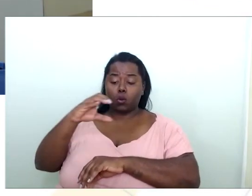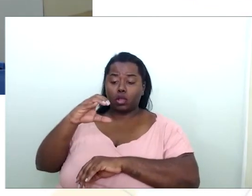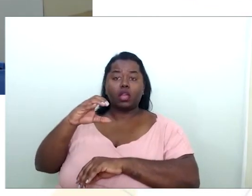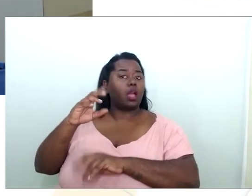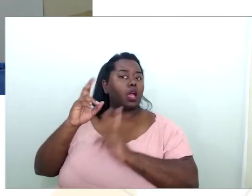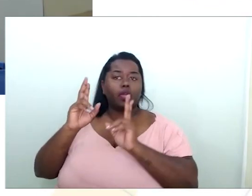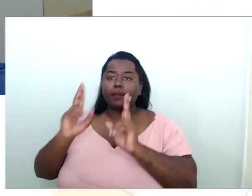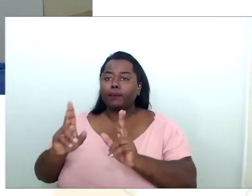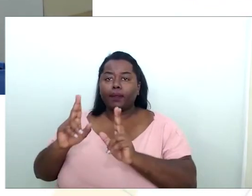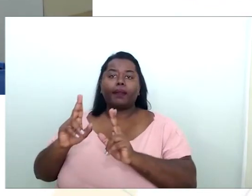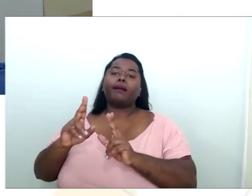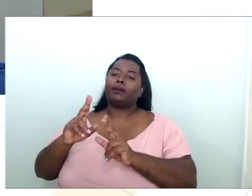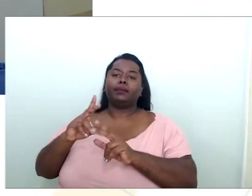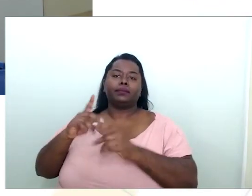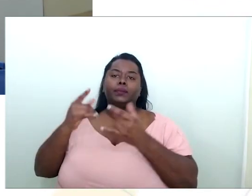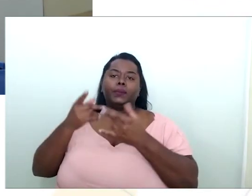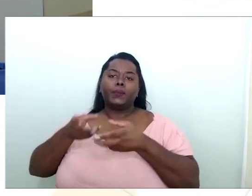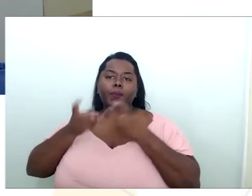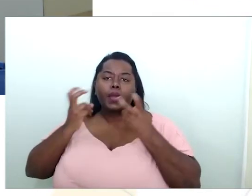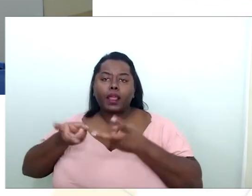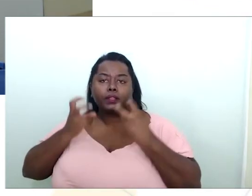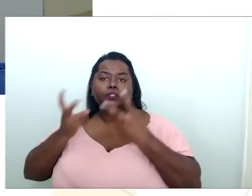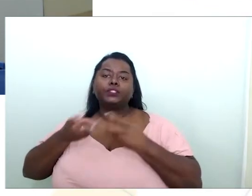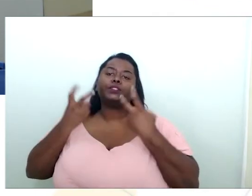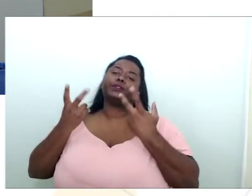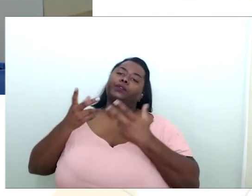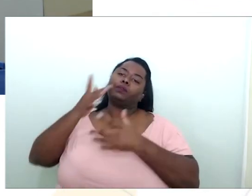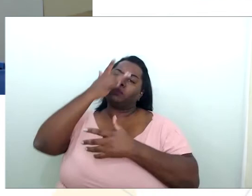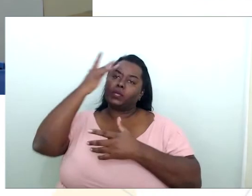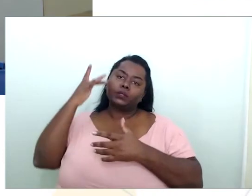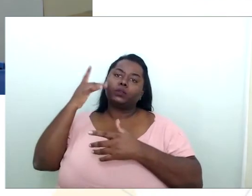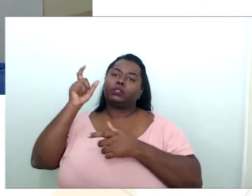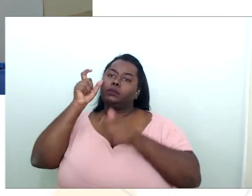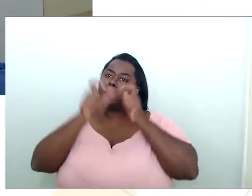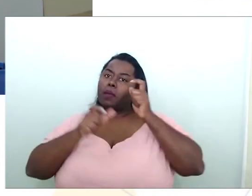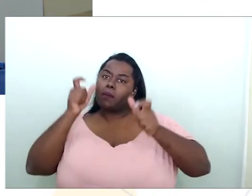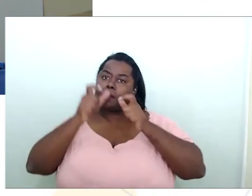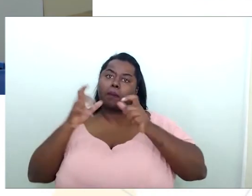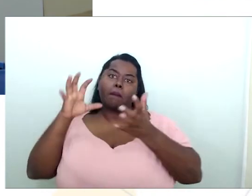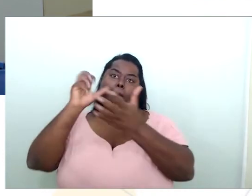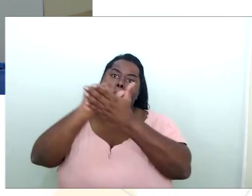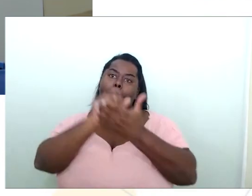large numbers of students so if if MIT says you know 30,000 students registered